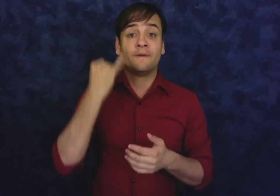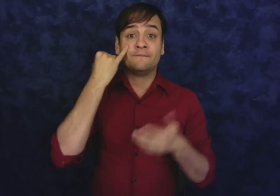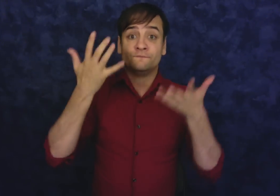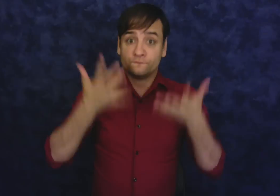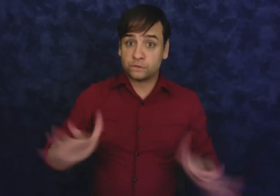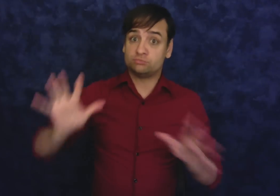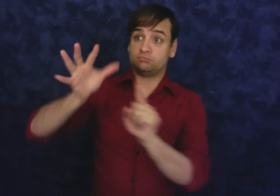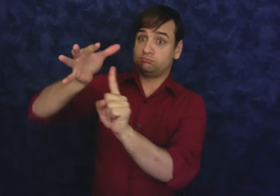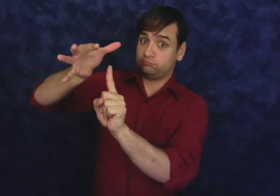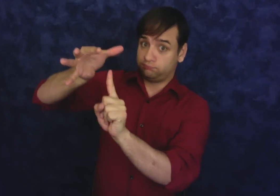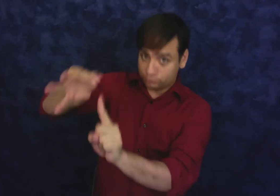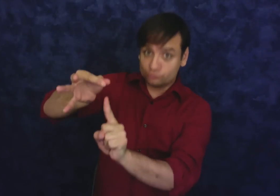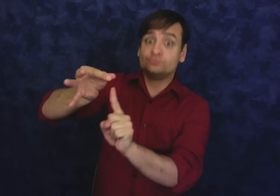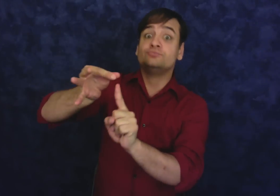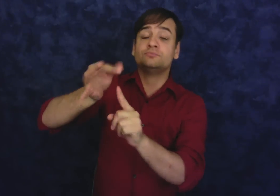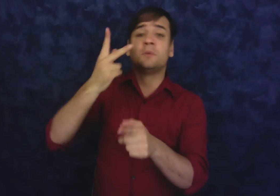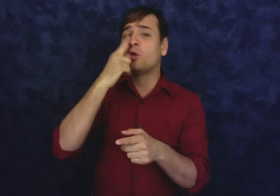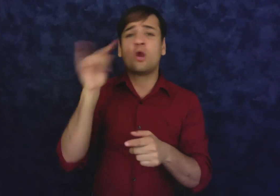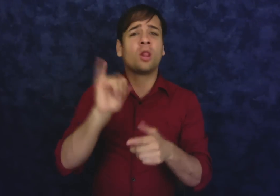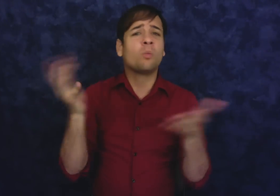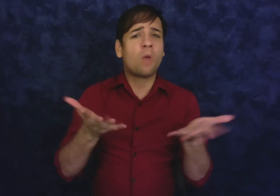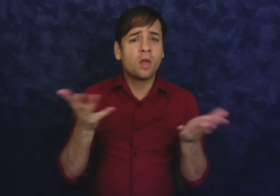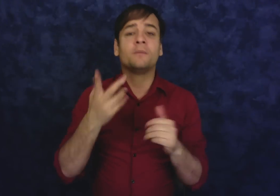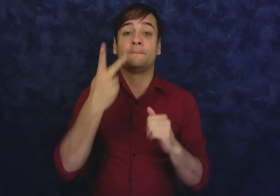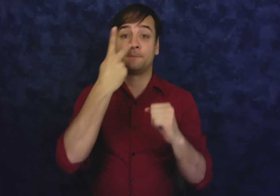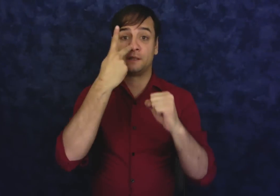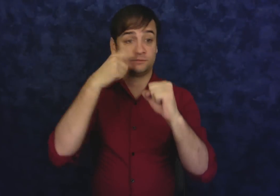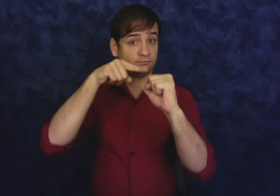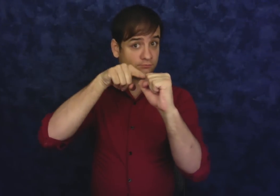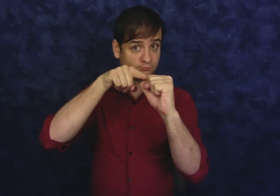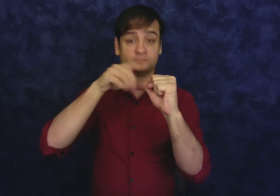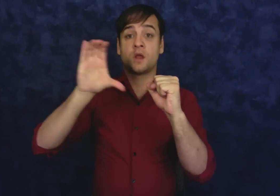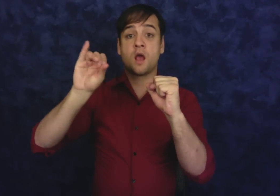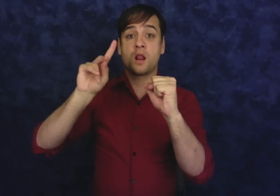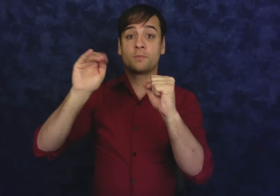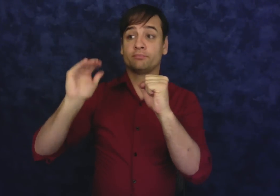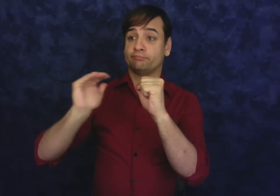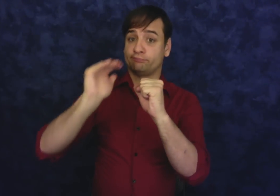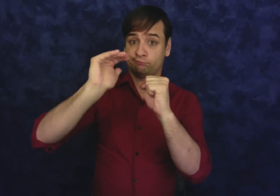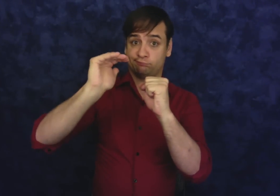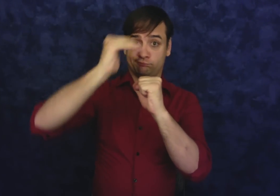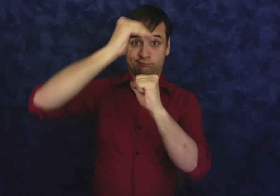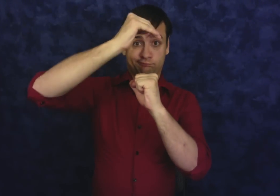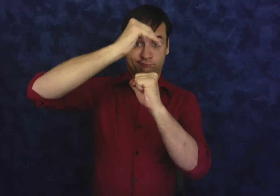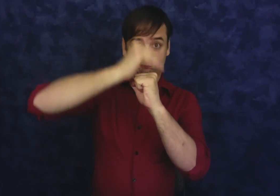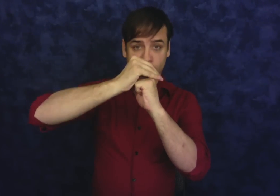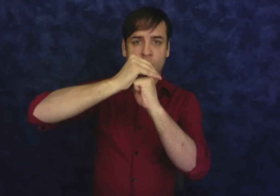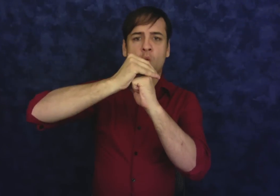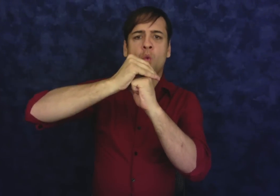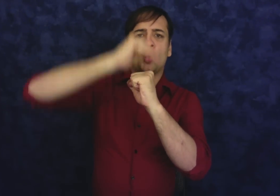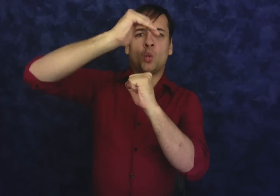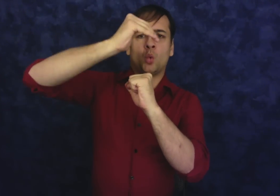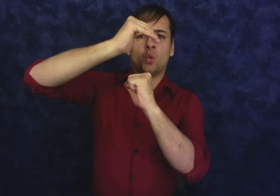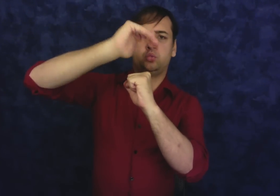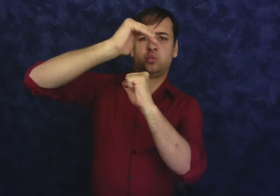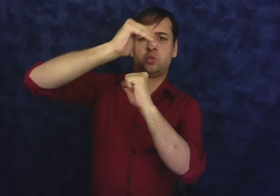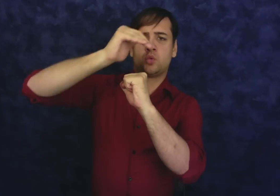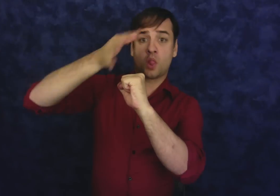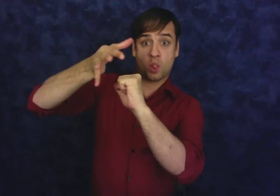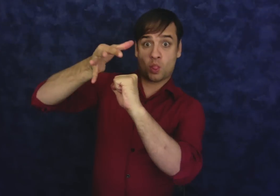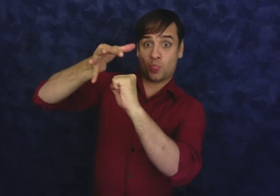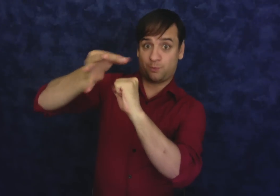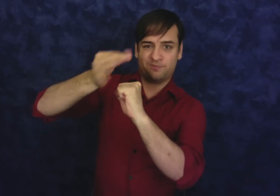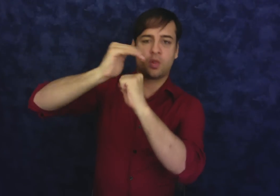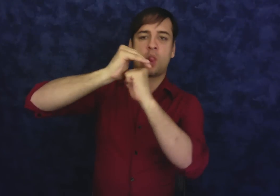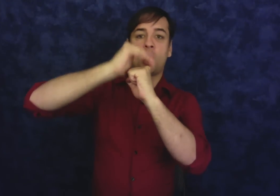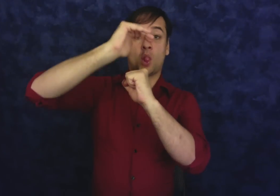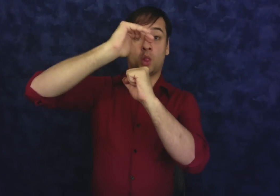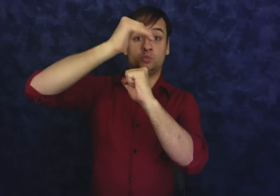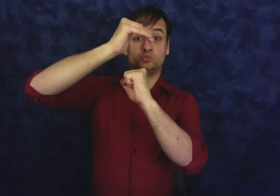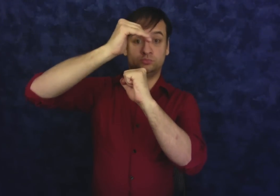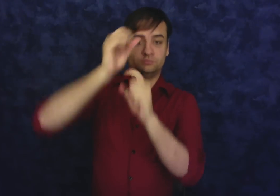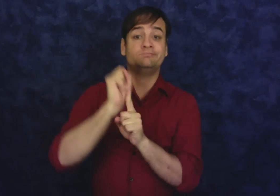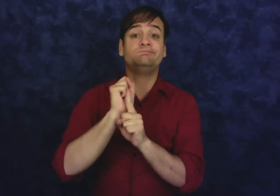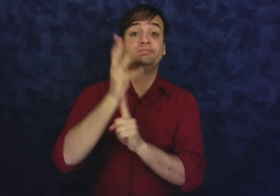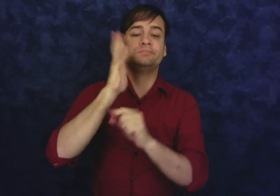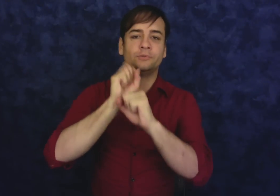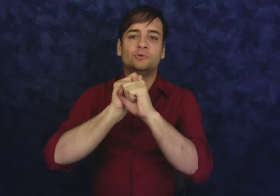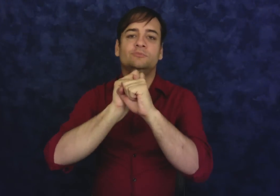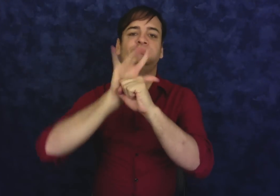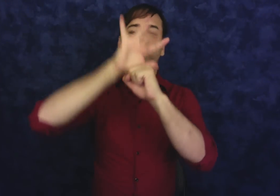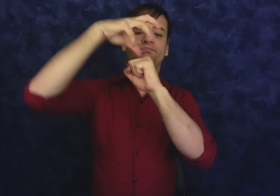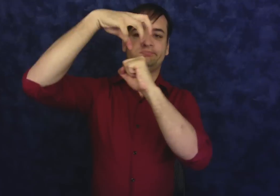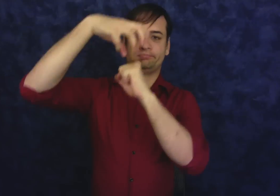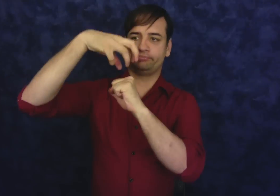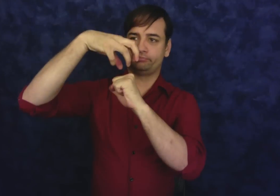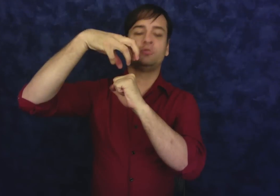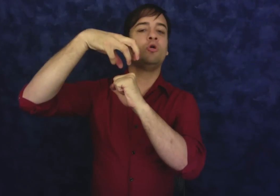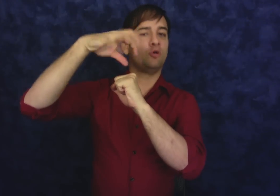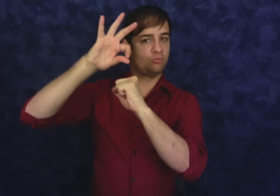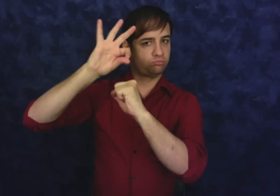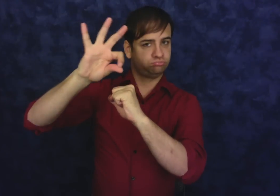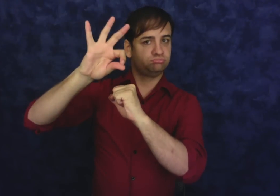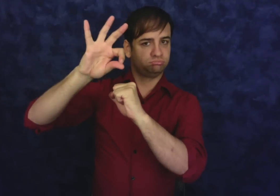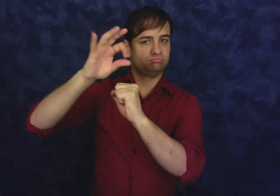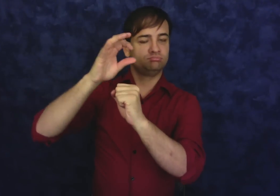Pinching the condom tip will leave enough room for the cum.